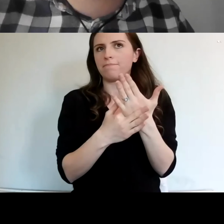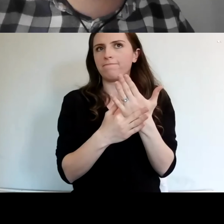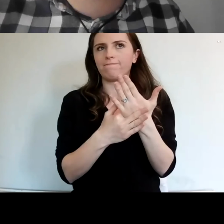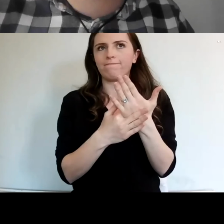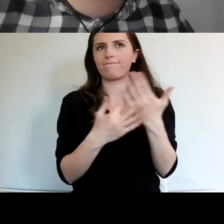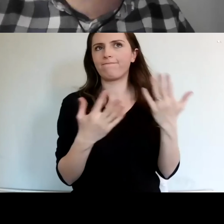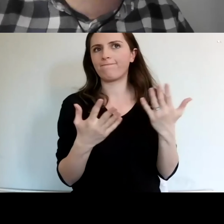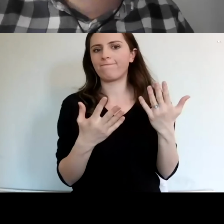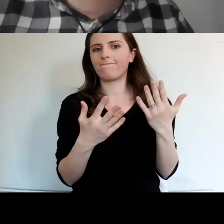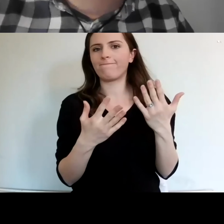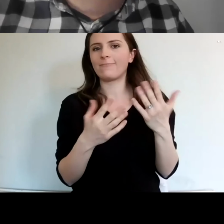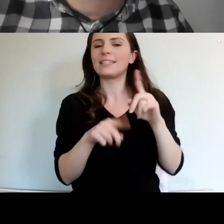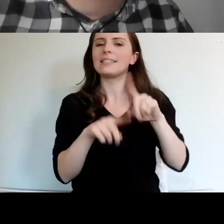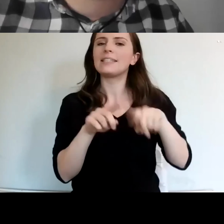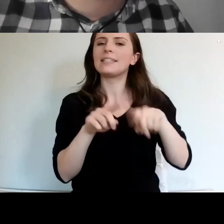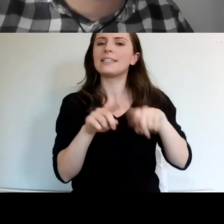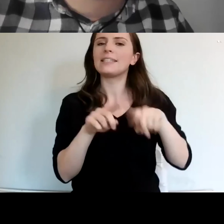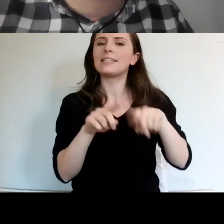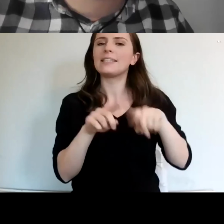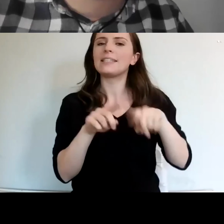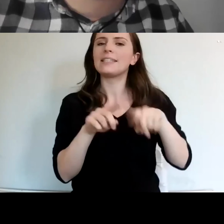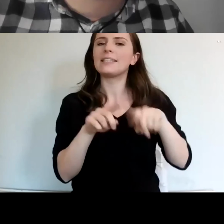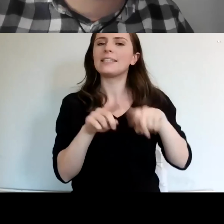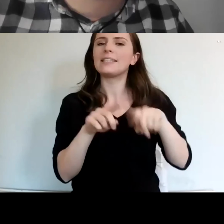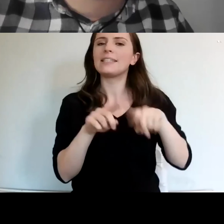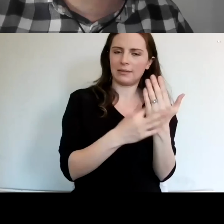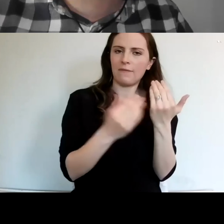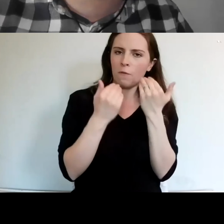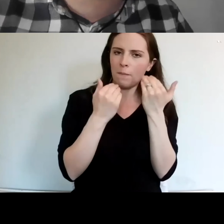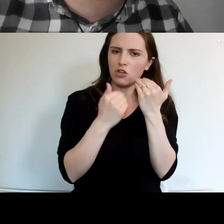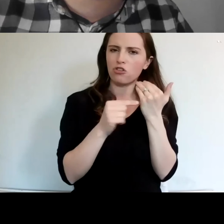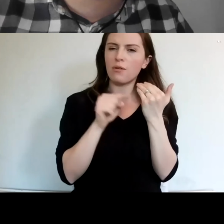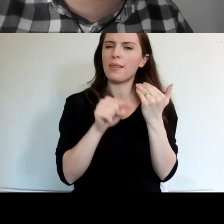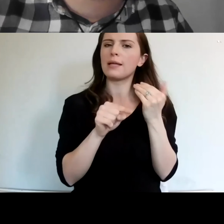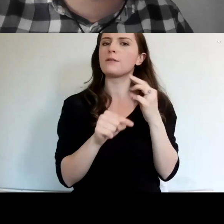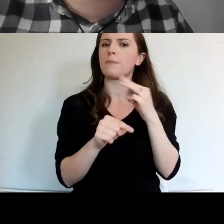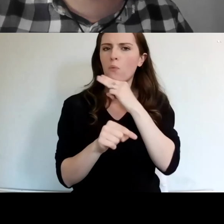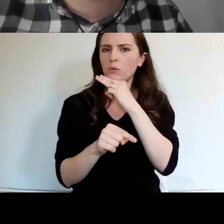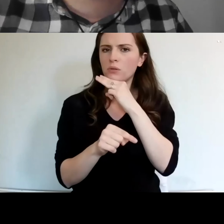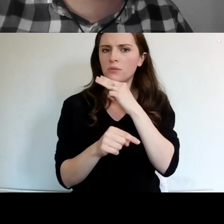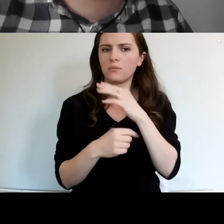different accessible ways to access that content is really, really, really important.